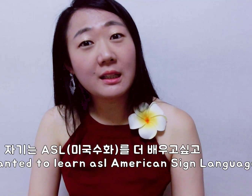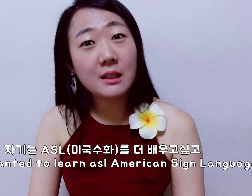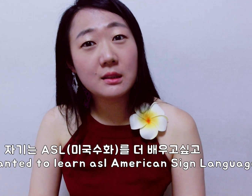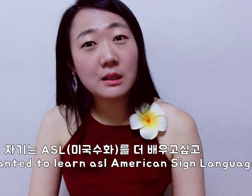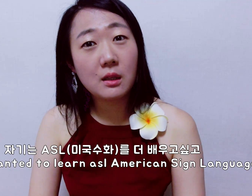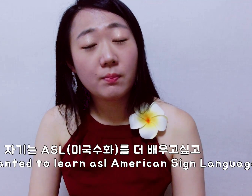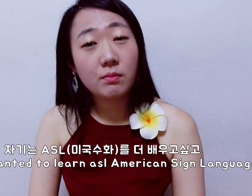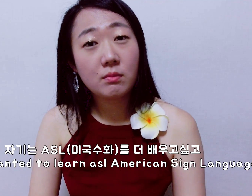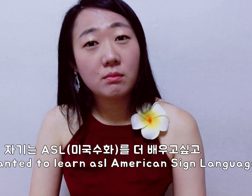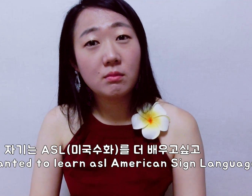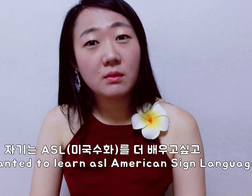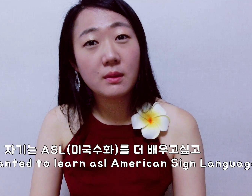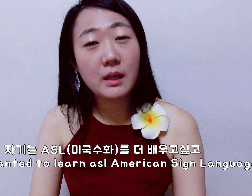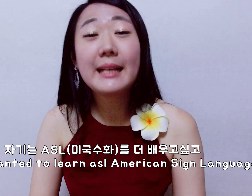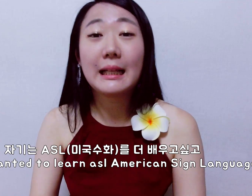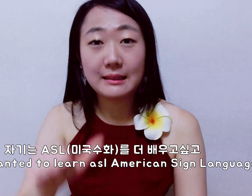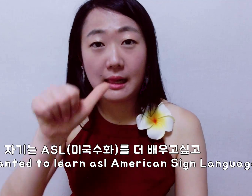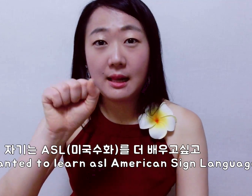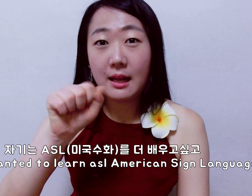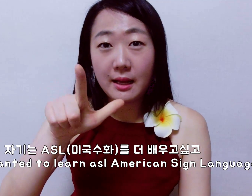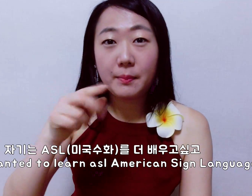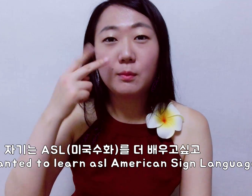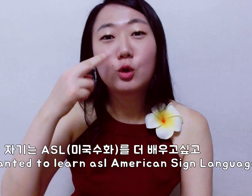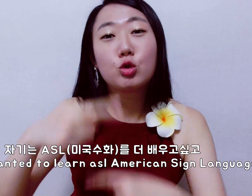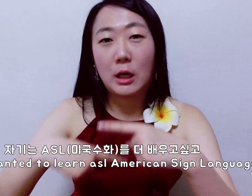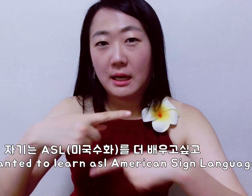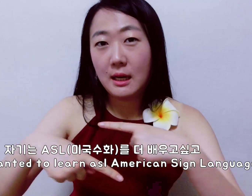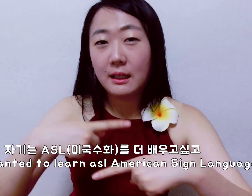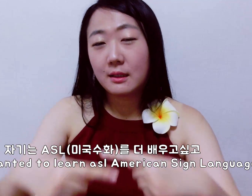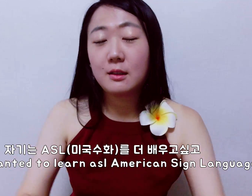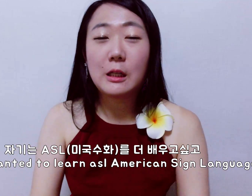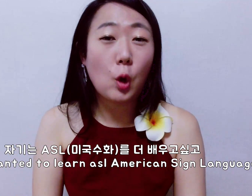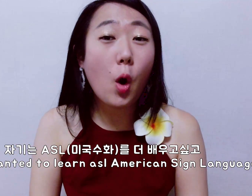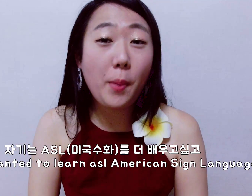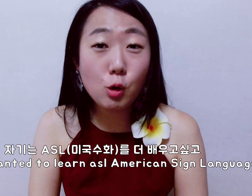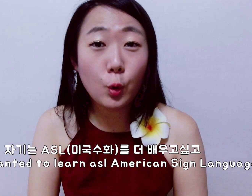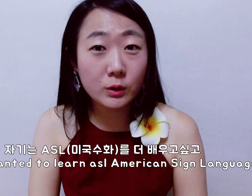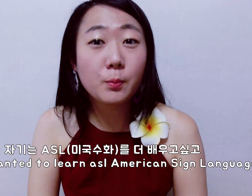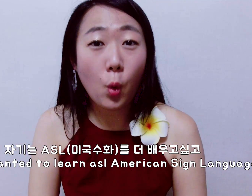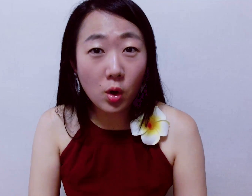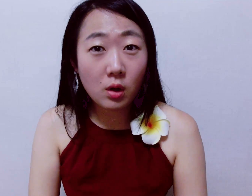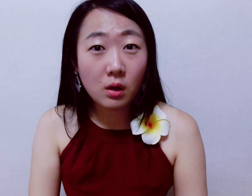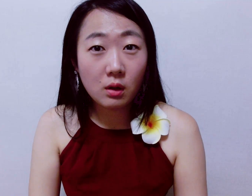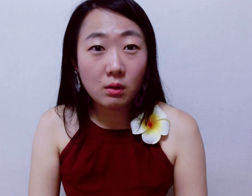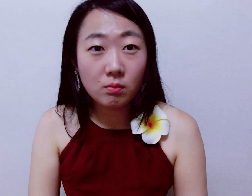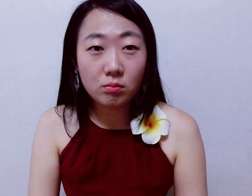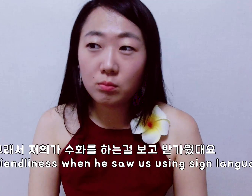귀 안들려요랑 핸드폰에 적어서 writing we hear to the cell phone.